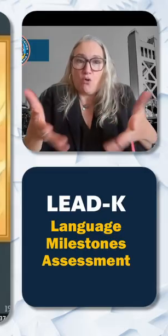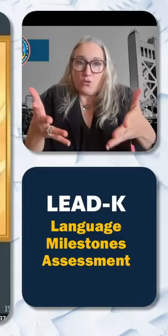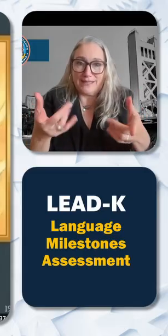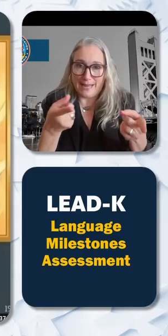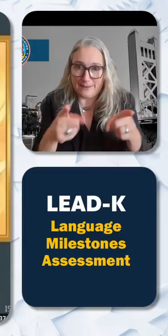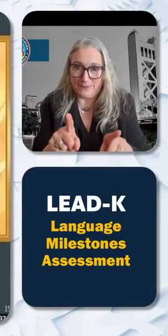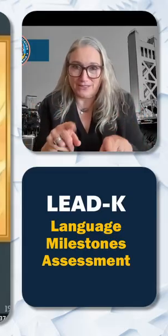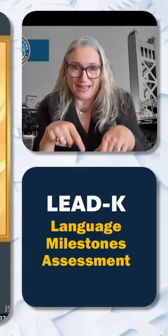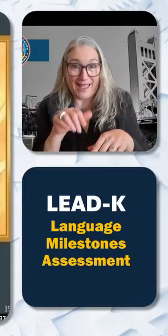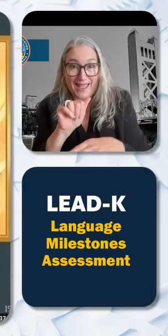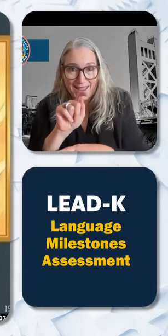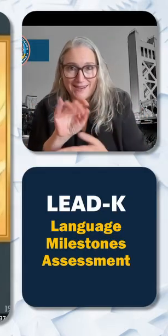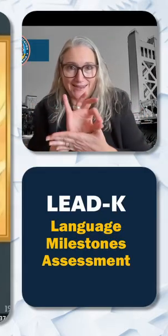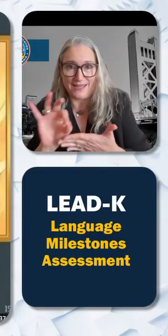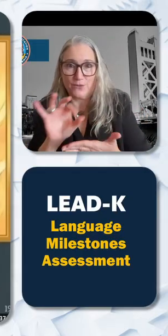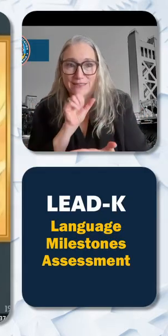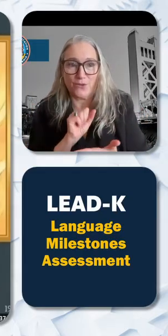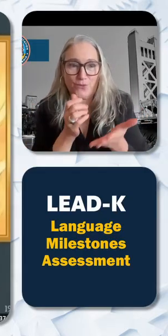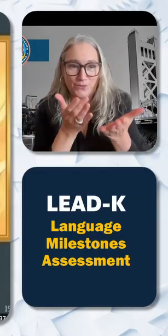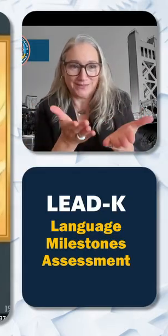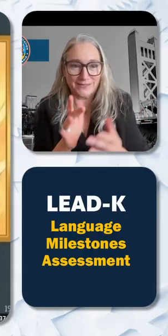And you can see how much language is